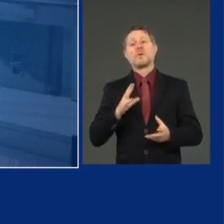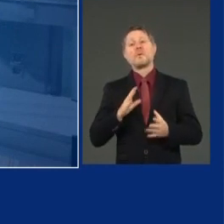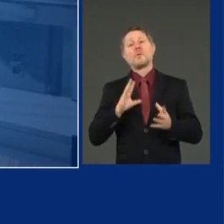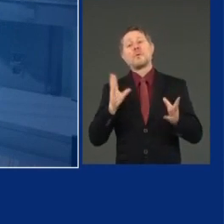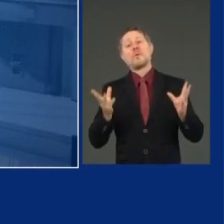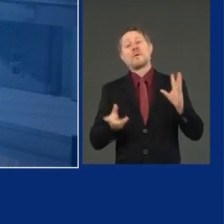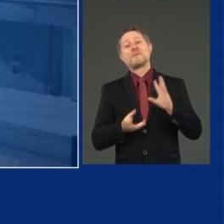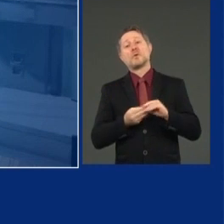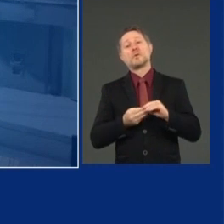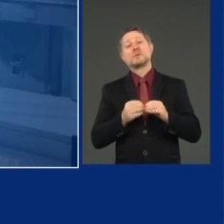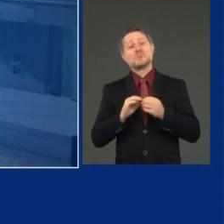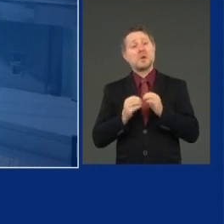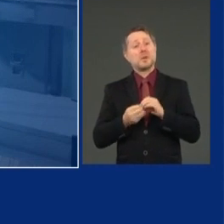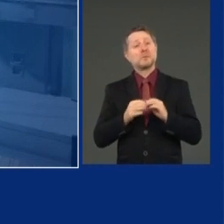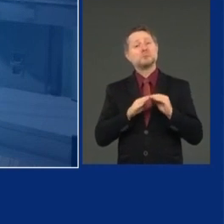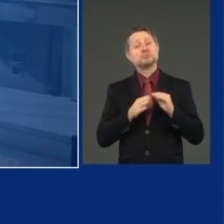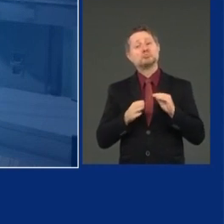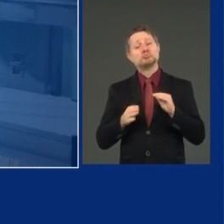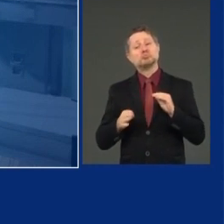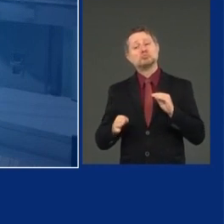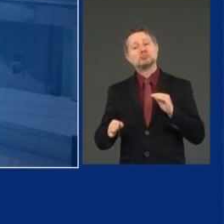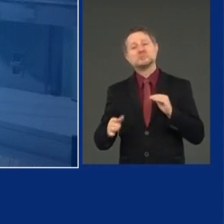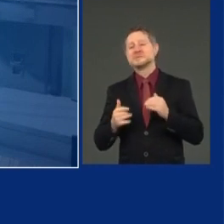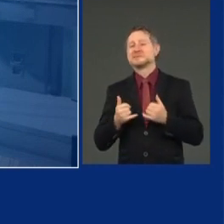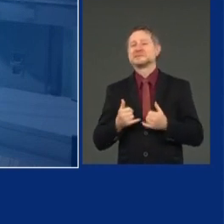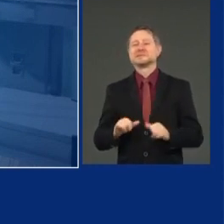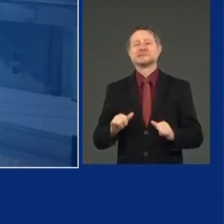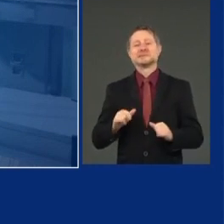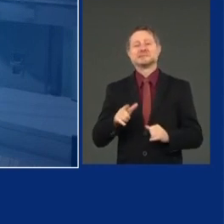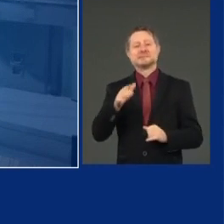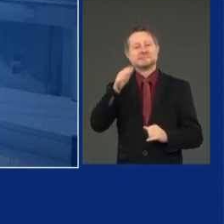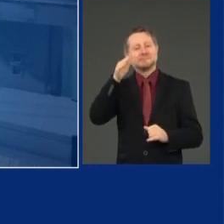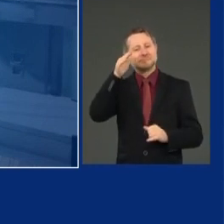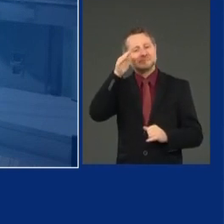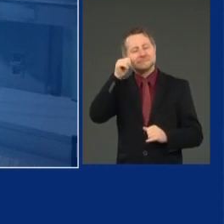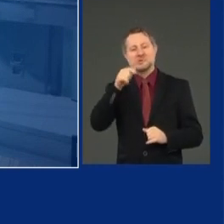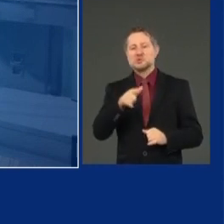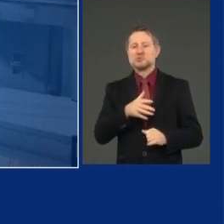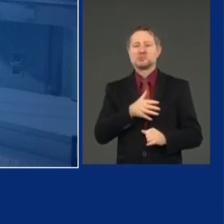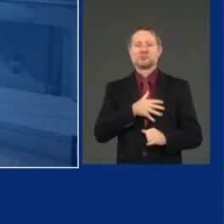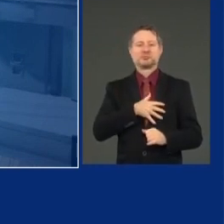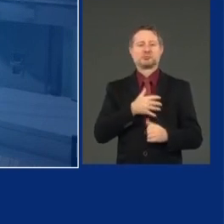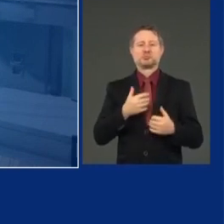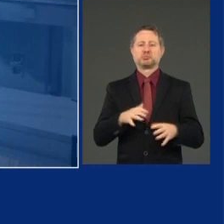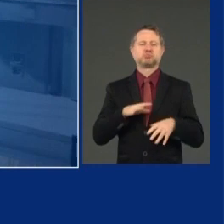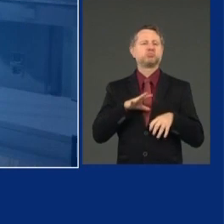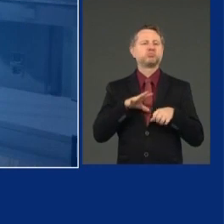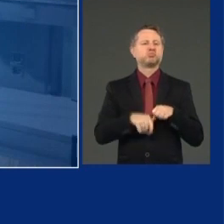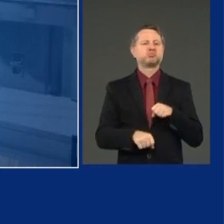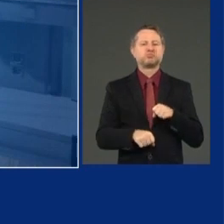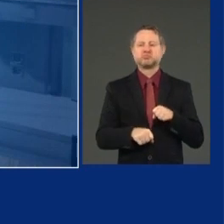NOT DOWN. UP A LITTLE BIT.